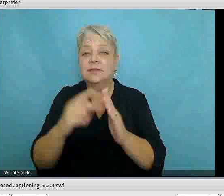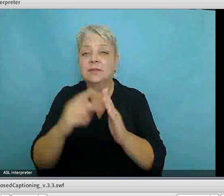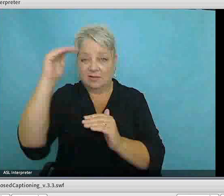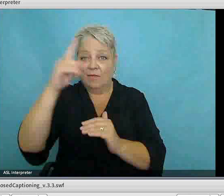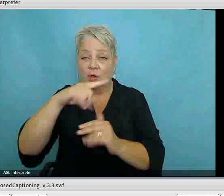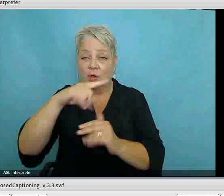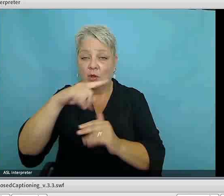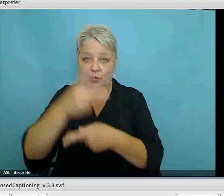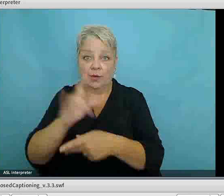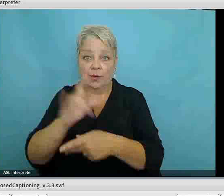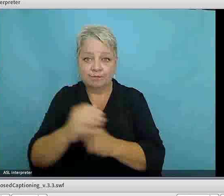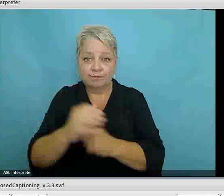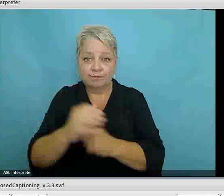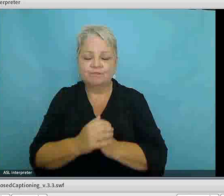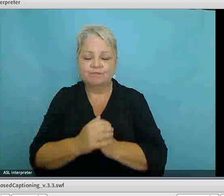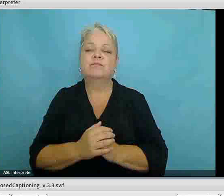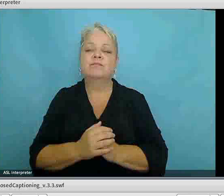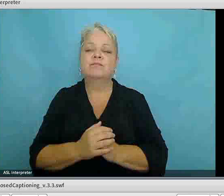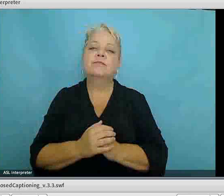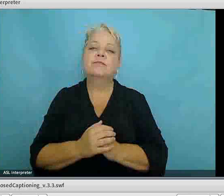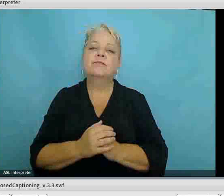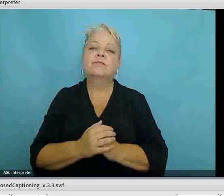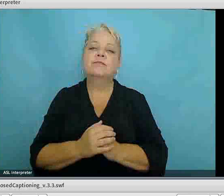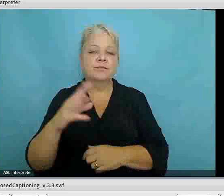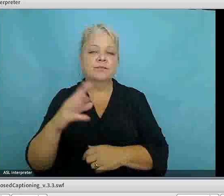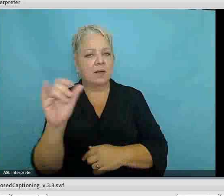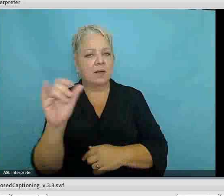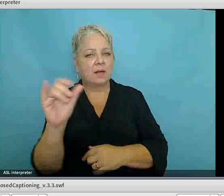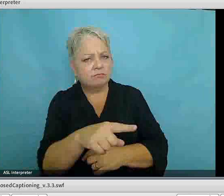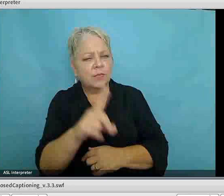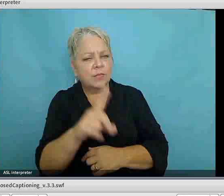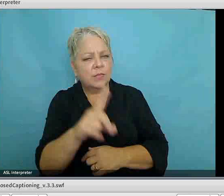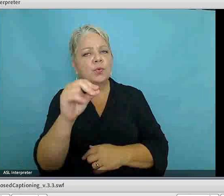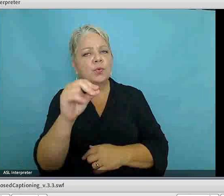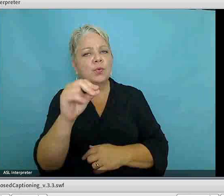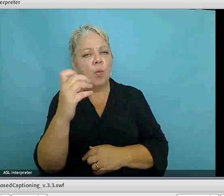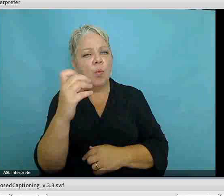the names of their providers and see if they're within those networks? Absolutely.